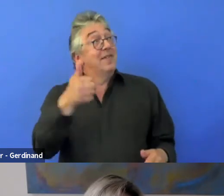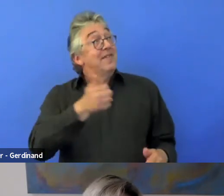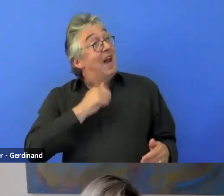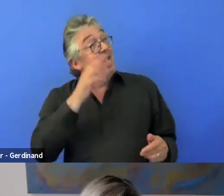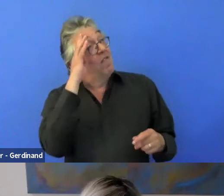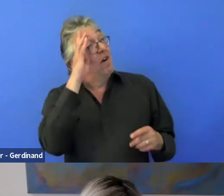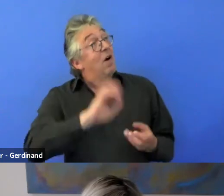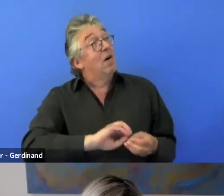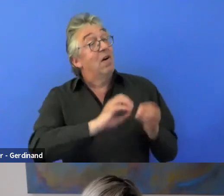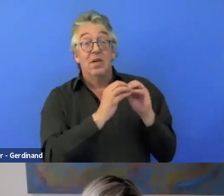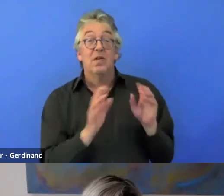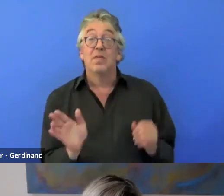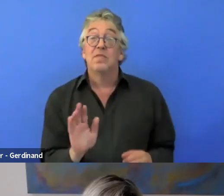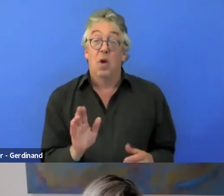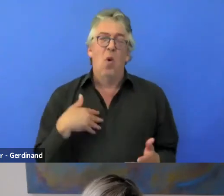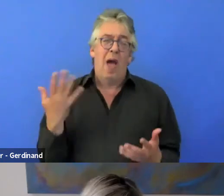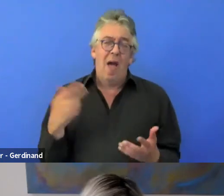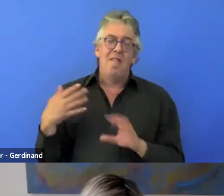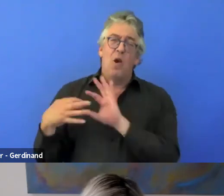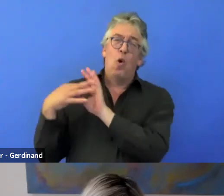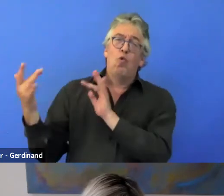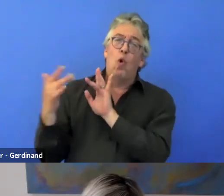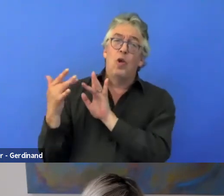Again, we are talking on the European Accessibility Act,